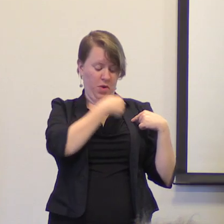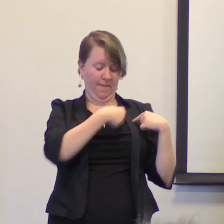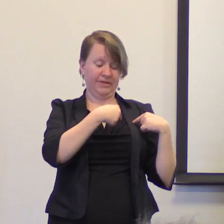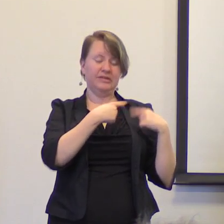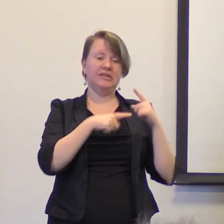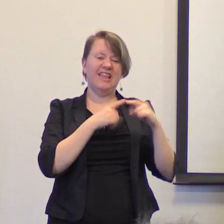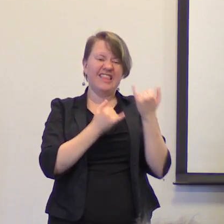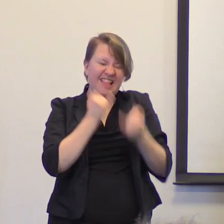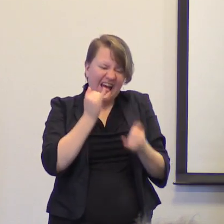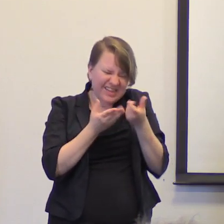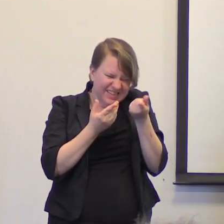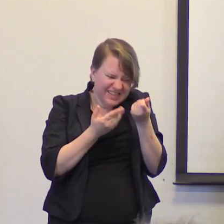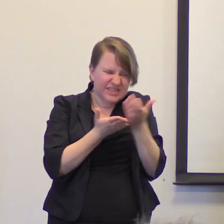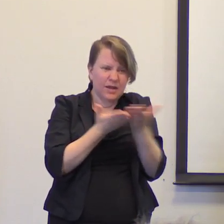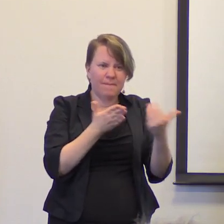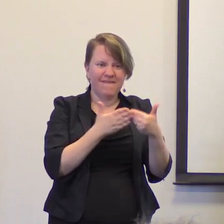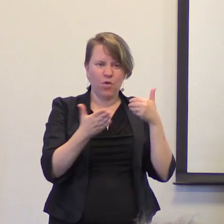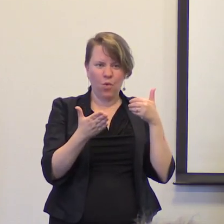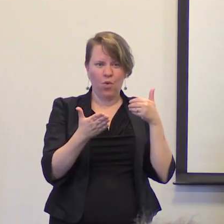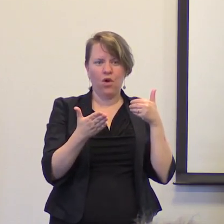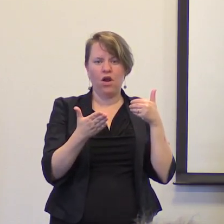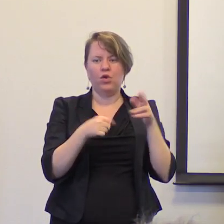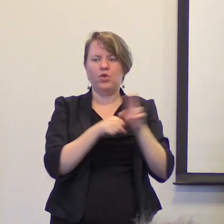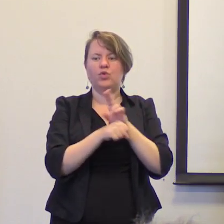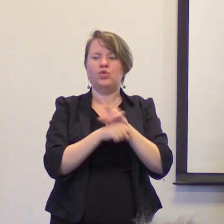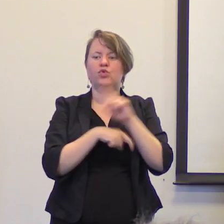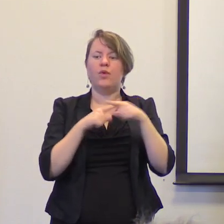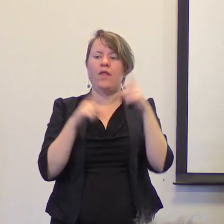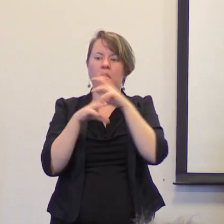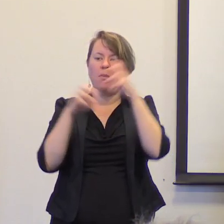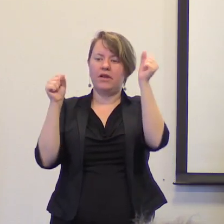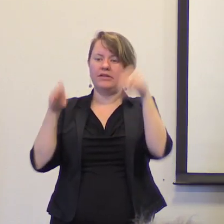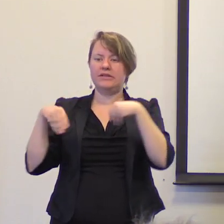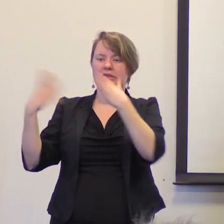supply that they had of those beforehand was used when the president gave his address to